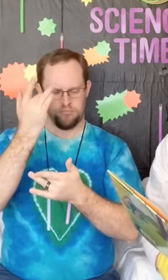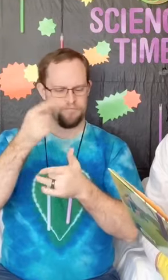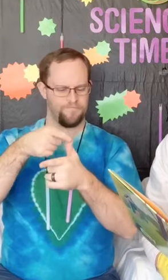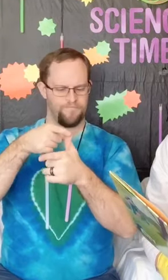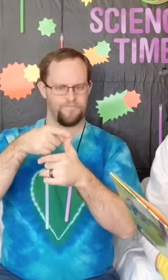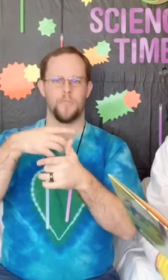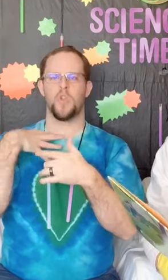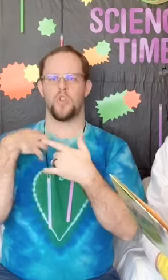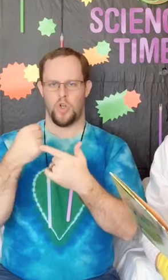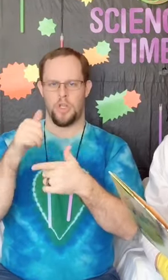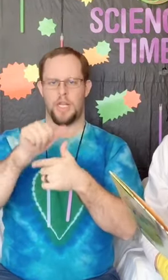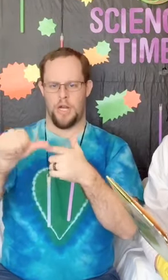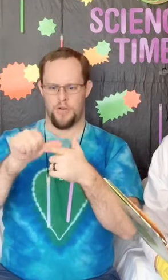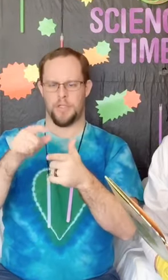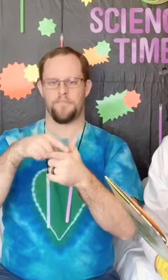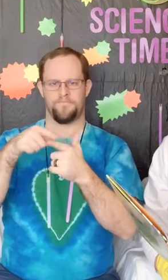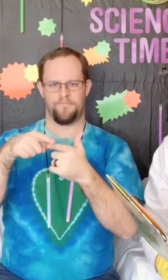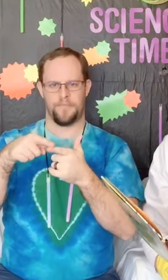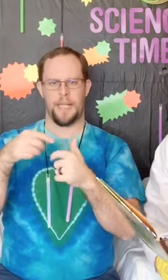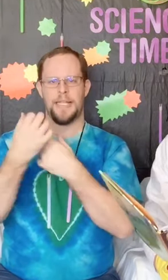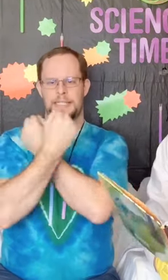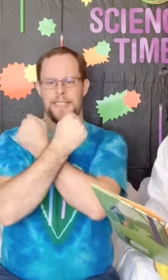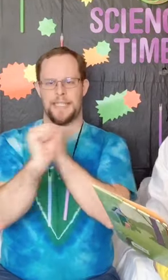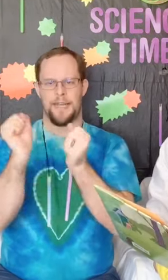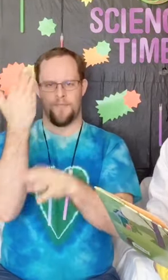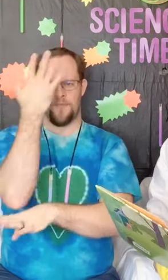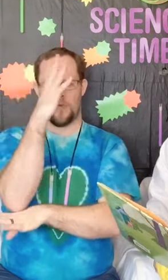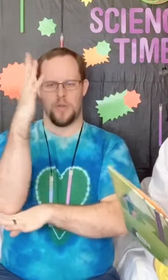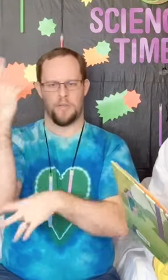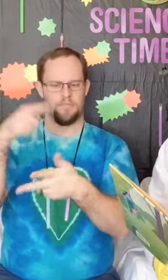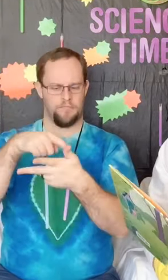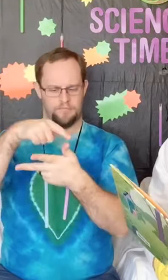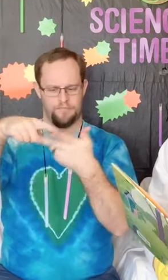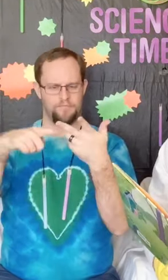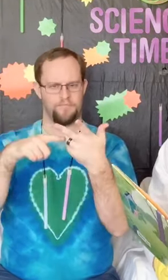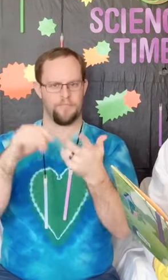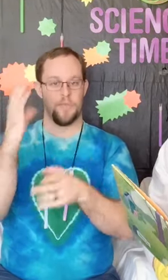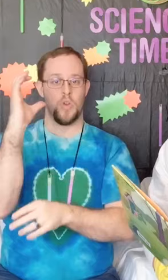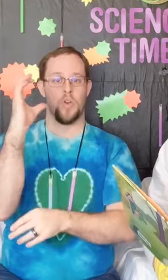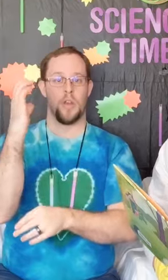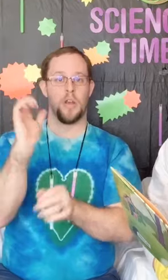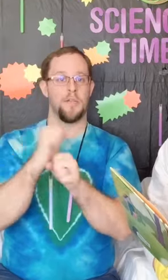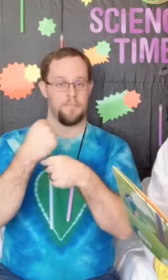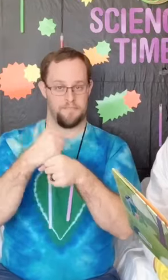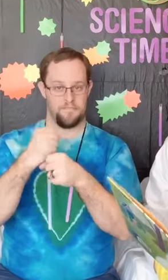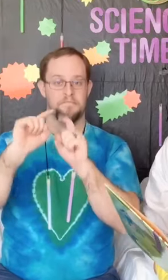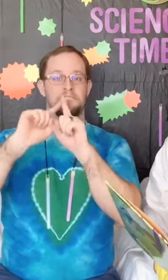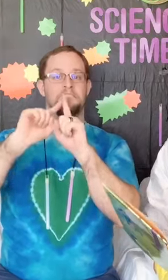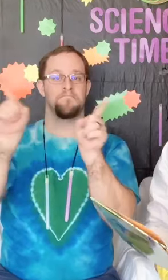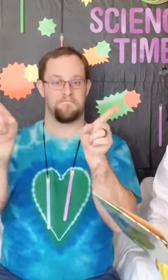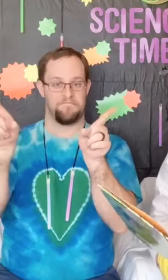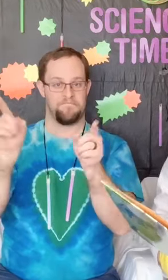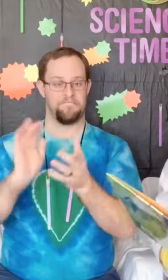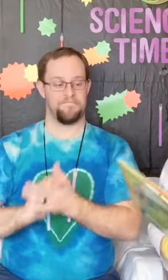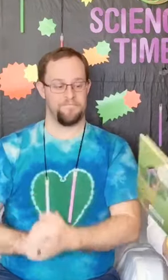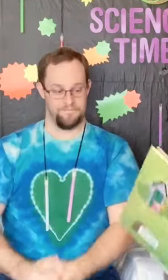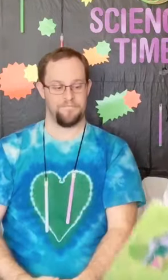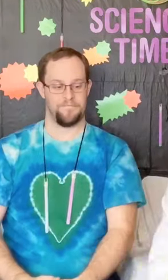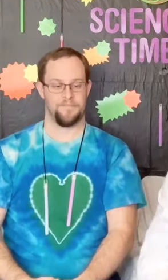carrots, and saved the forest. Charlotte had made a difference.